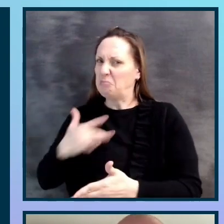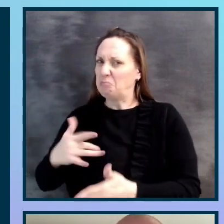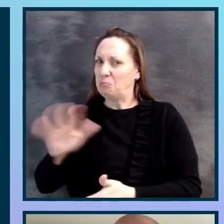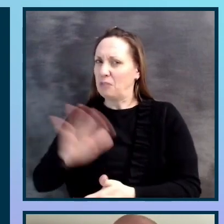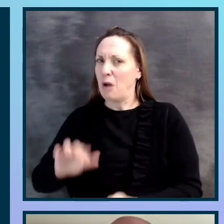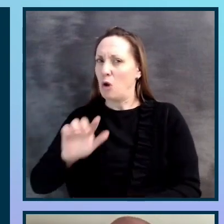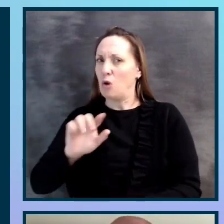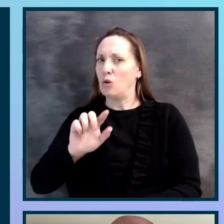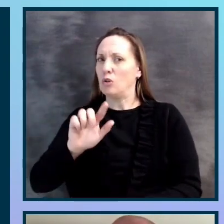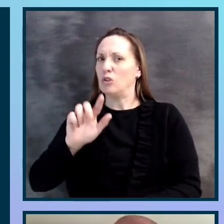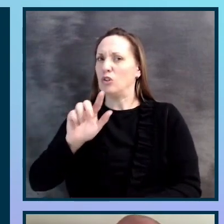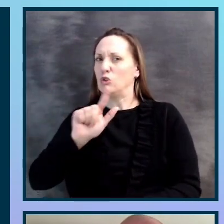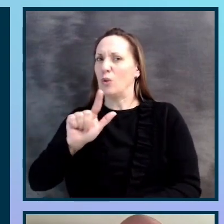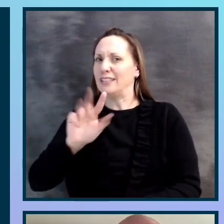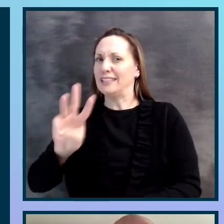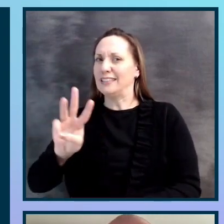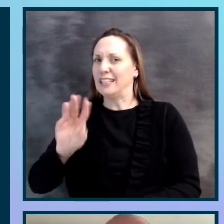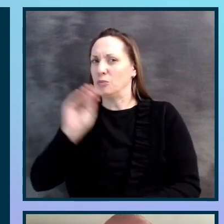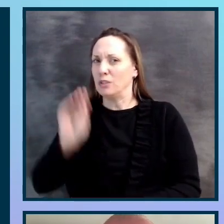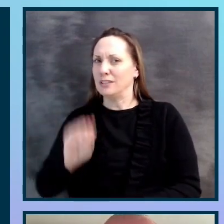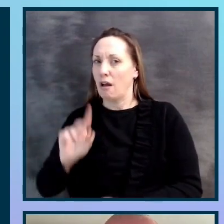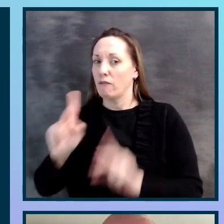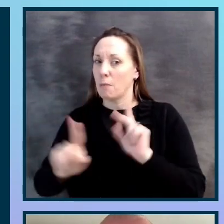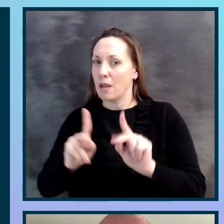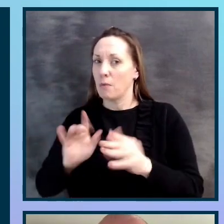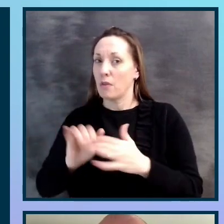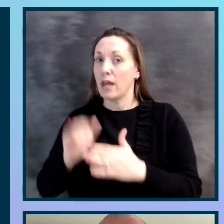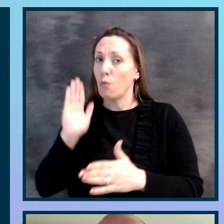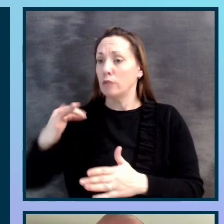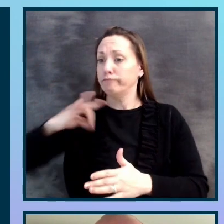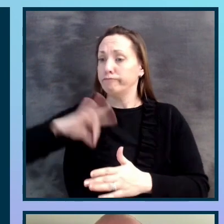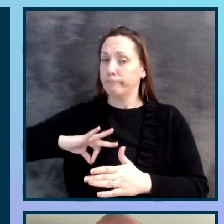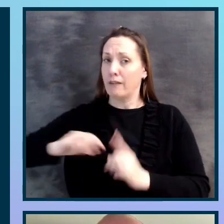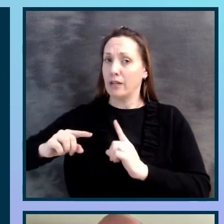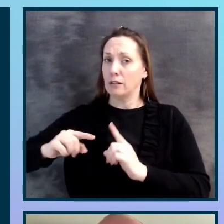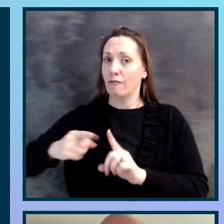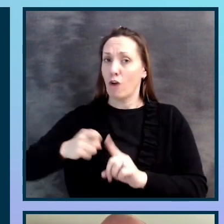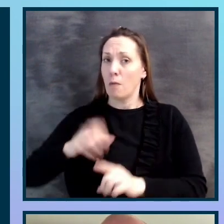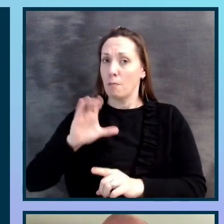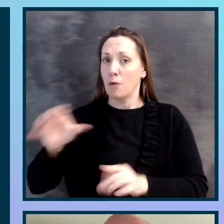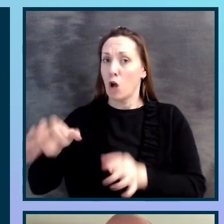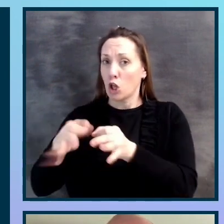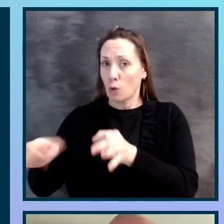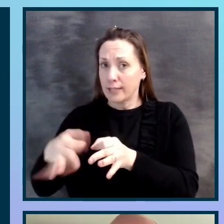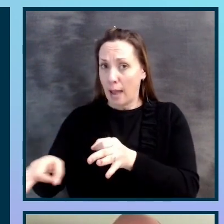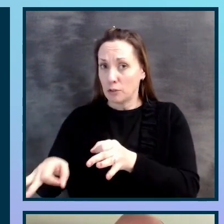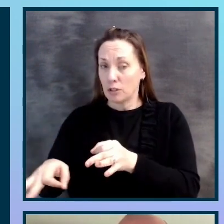of people who can benefit from closed captions. But when you then look at the actual data